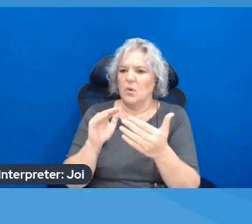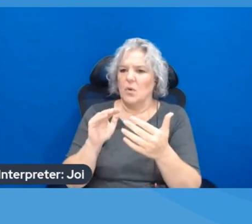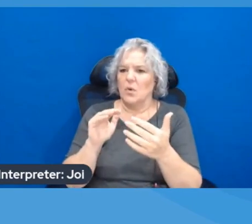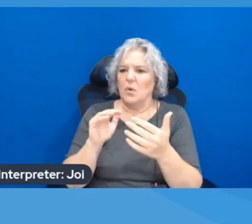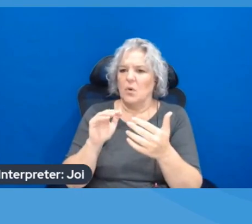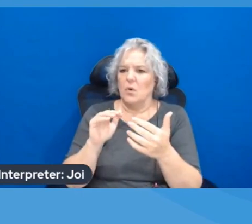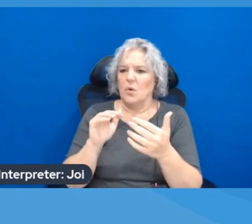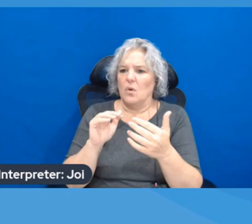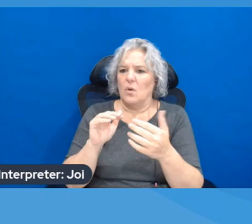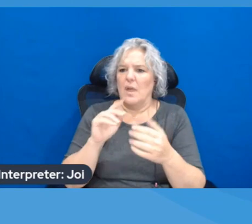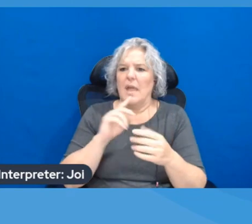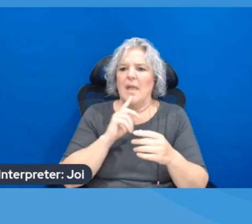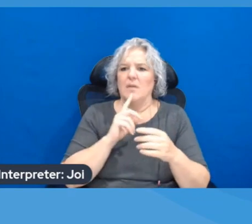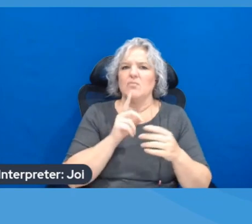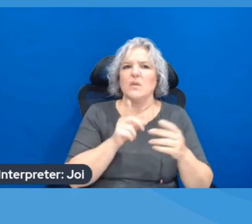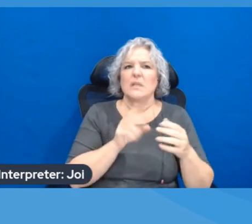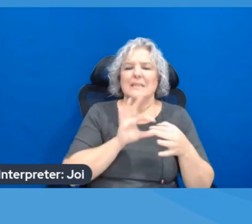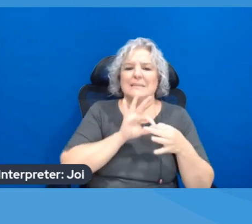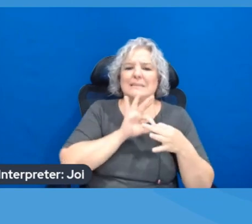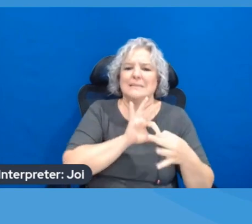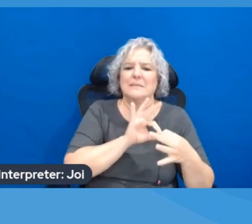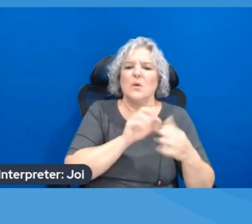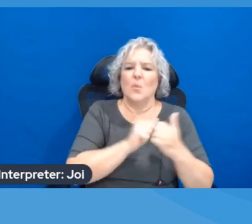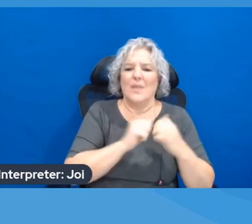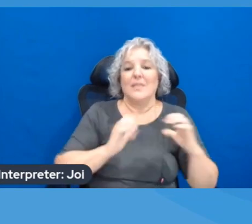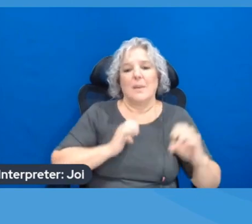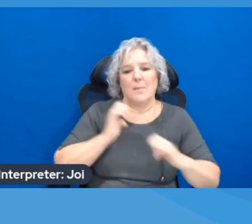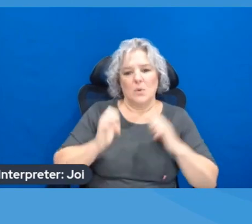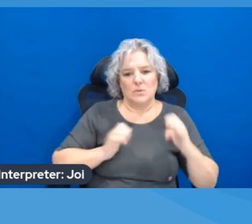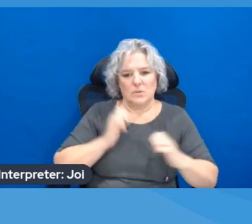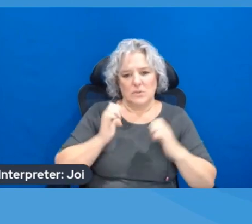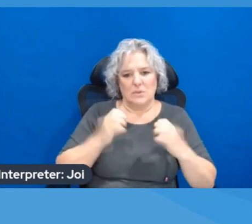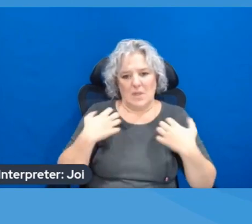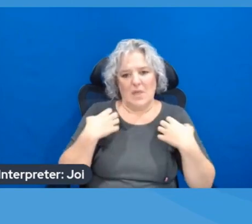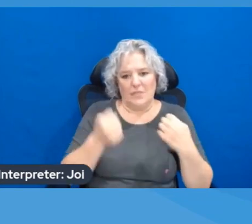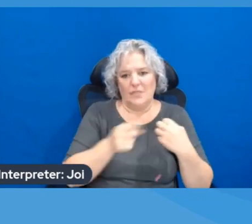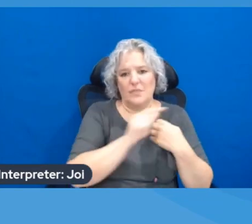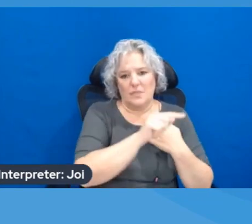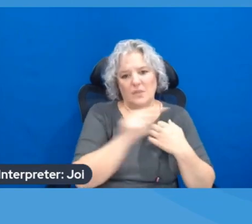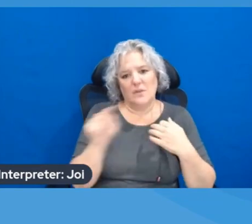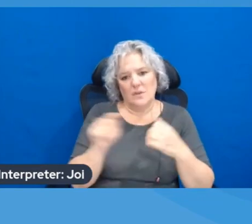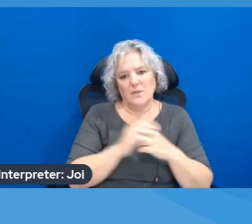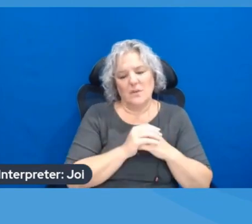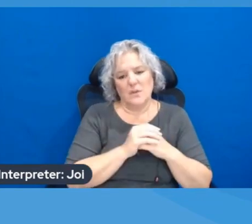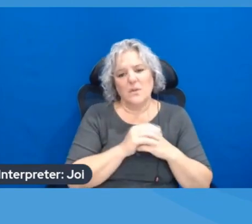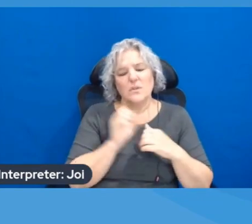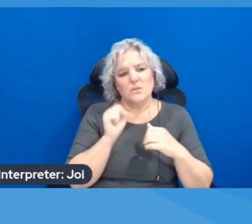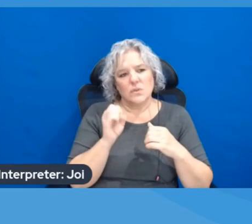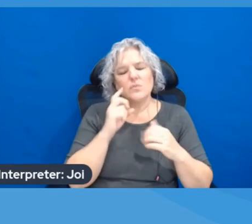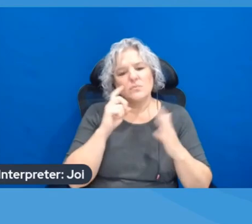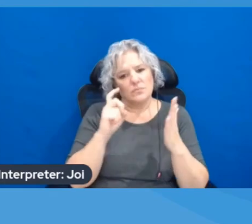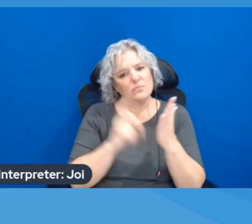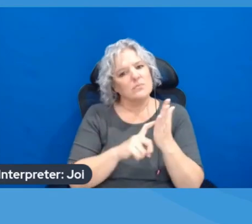and anchoring them in the emotional wellbeing of individuals. We're recognizing that the stress